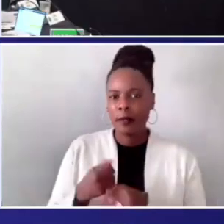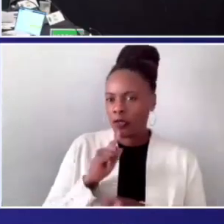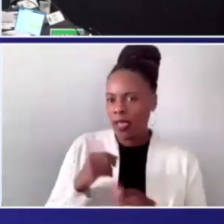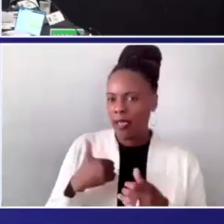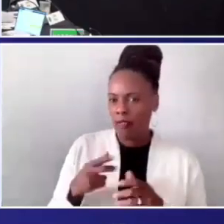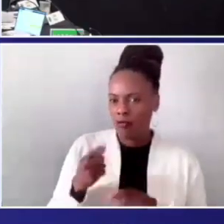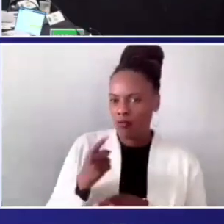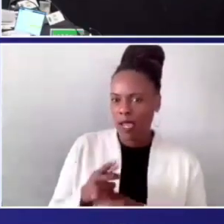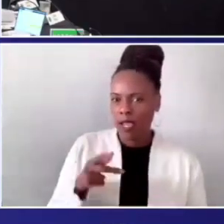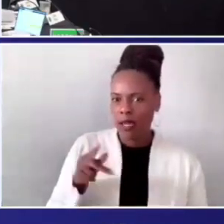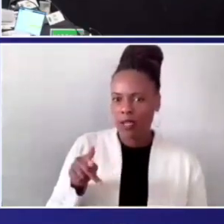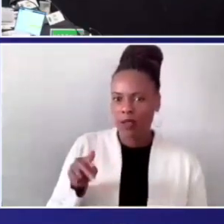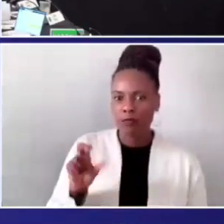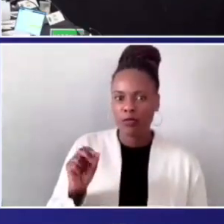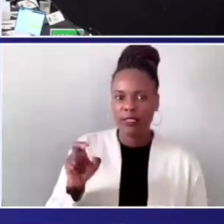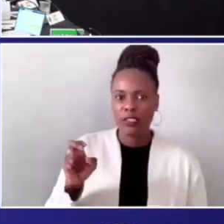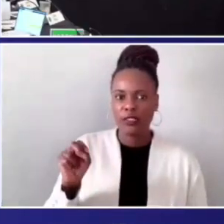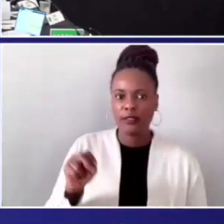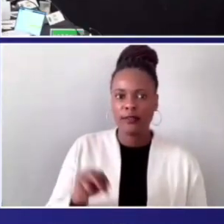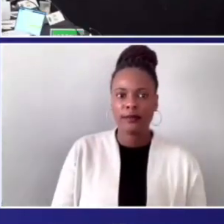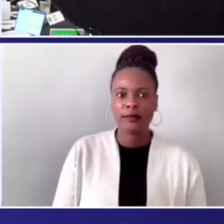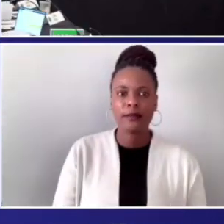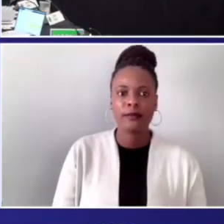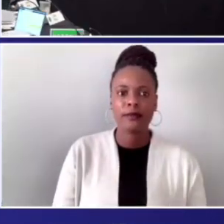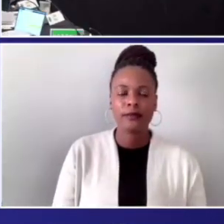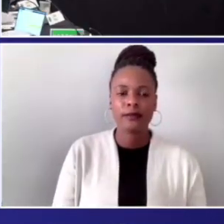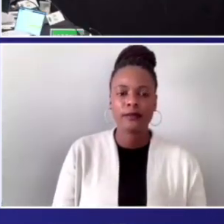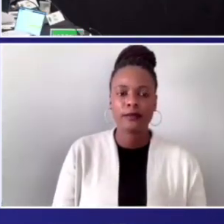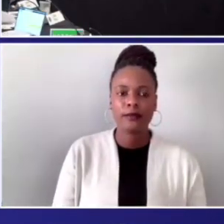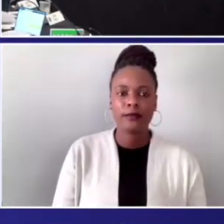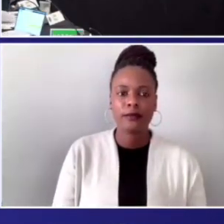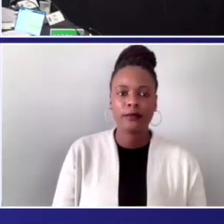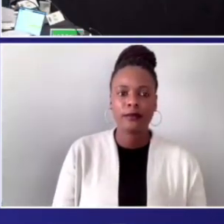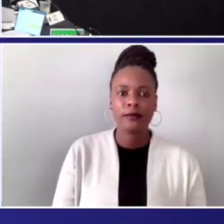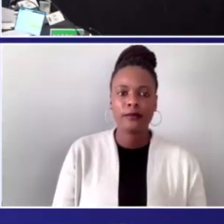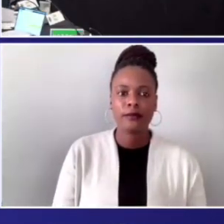other way? That's okay.